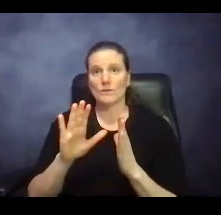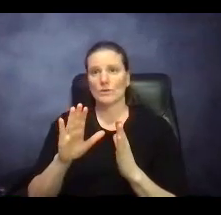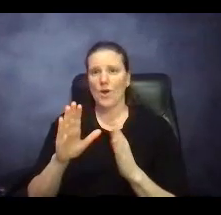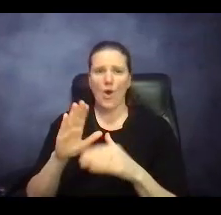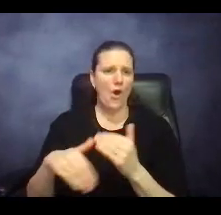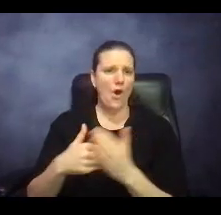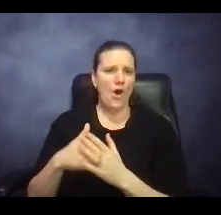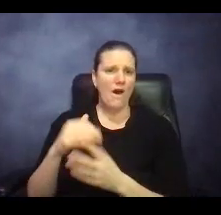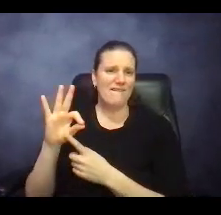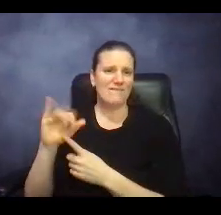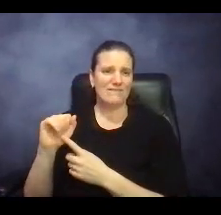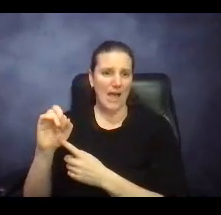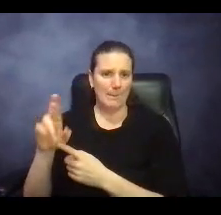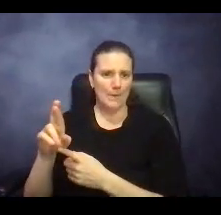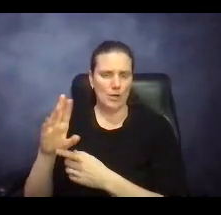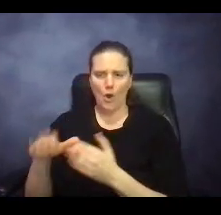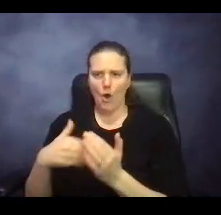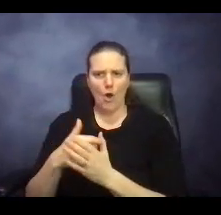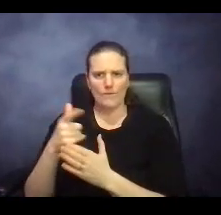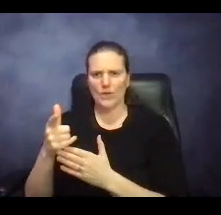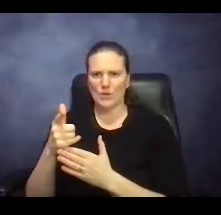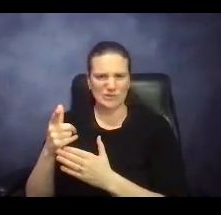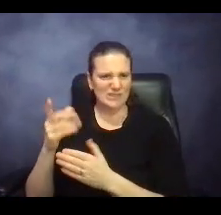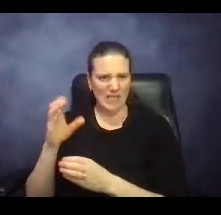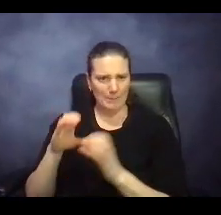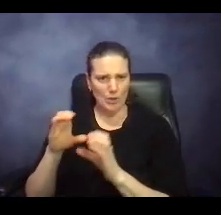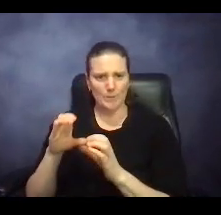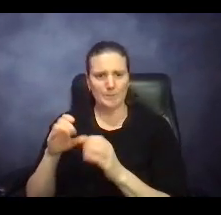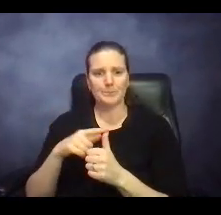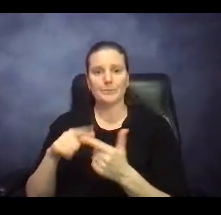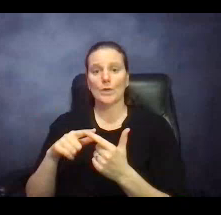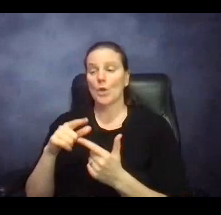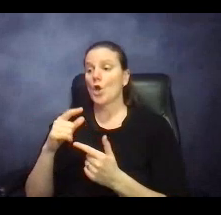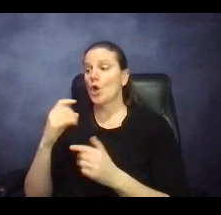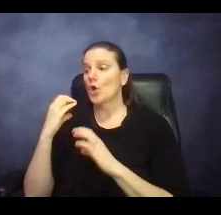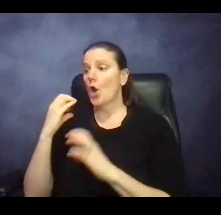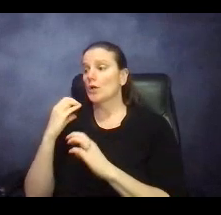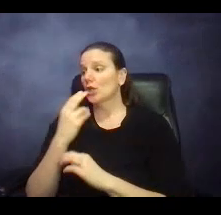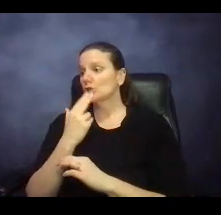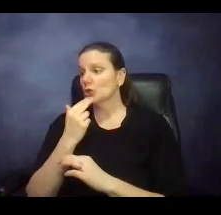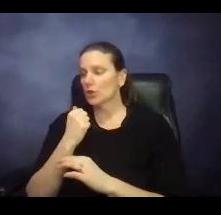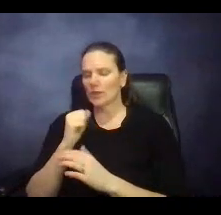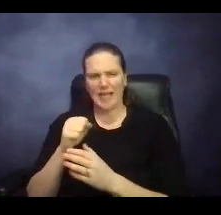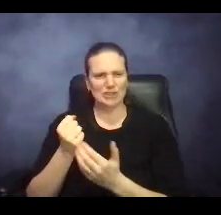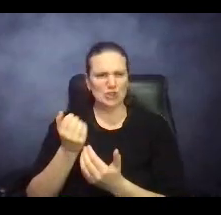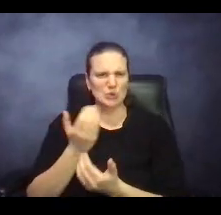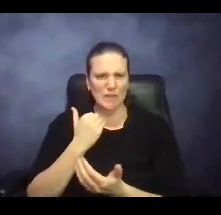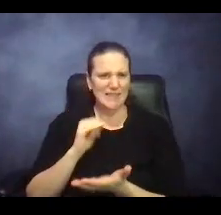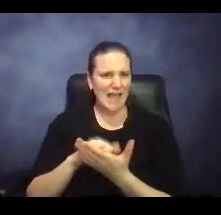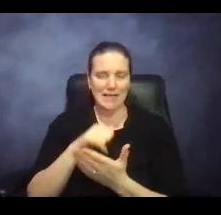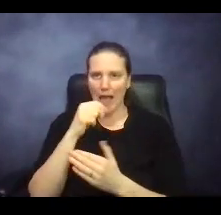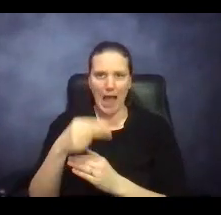and all those phytochemicals, coconut sugar's a wonderful way to sweeten things. It's not as high glycemic using raw honey